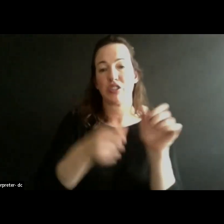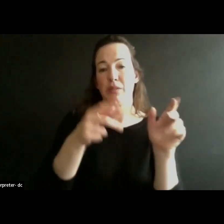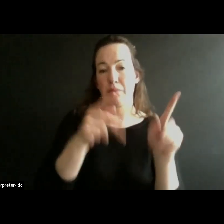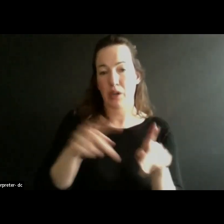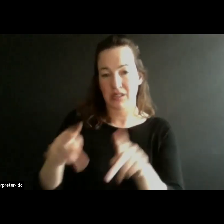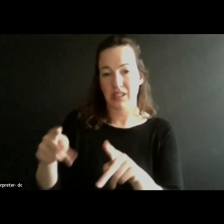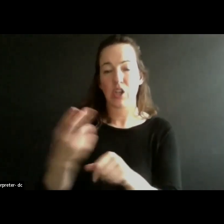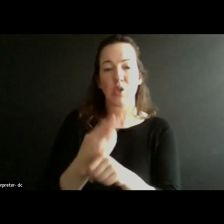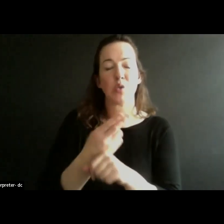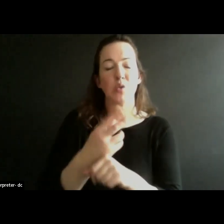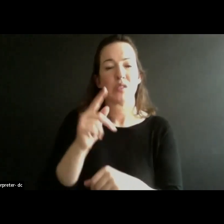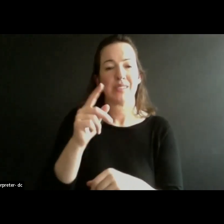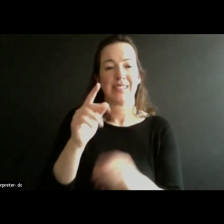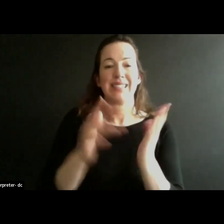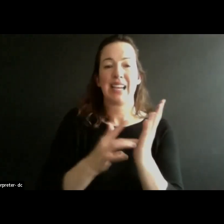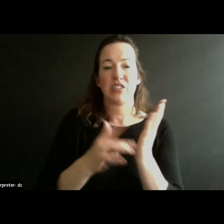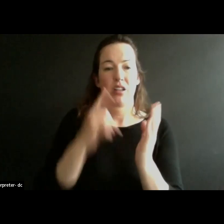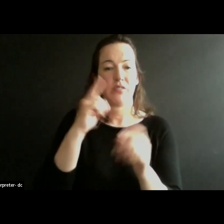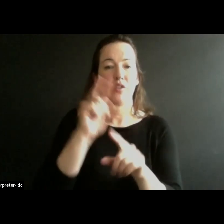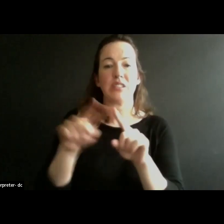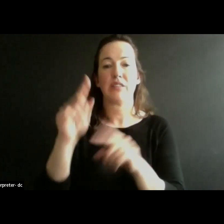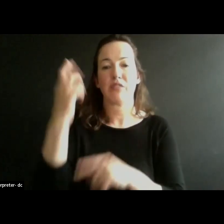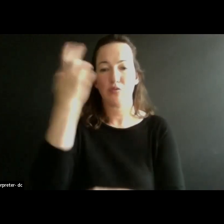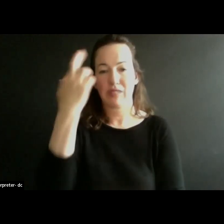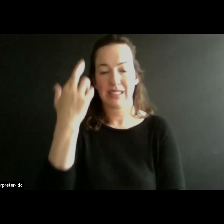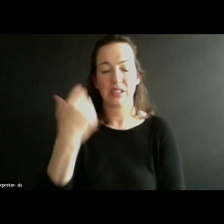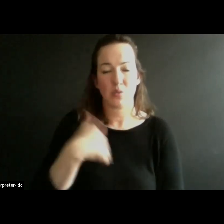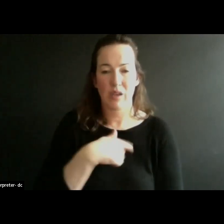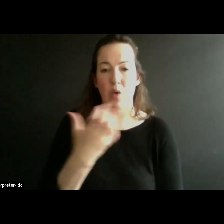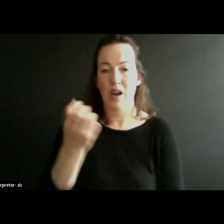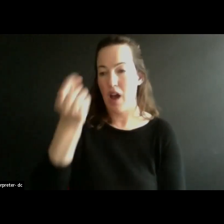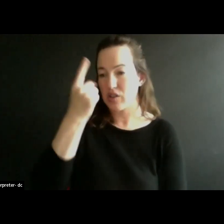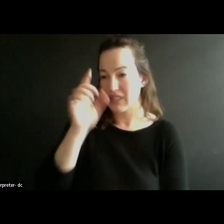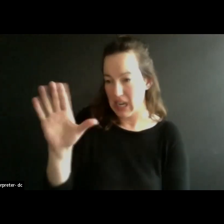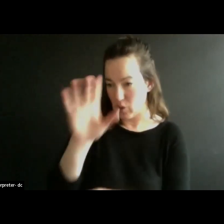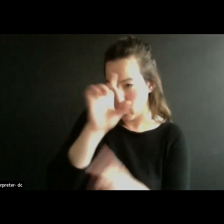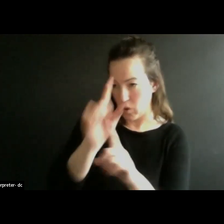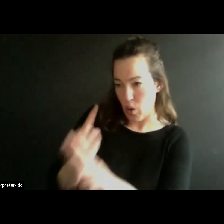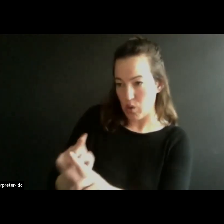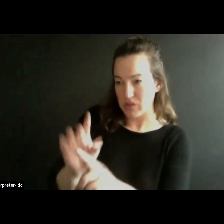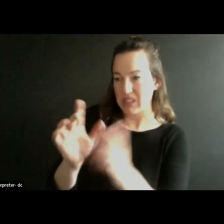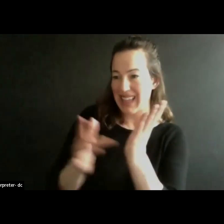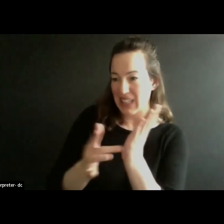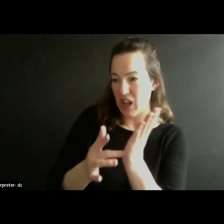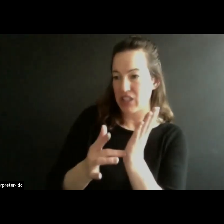utilizes that tool of technology in different ways. And we really wanna understand the humanit of understanding what their goal is, on what the technology they're receiving. And then